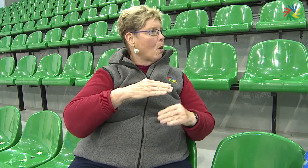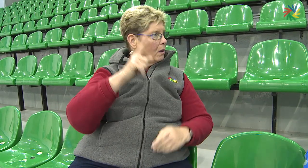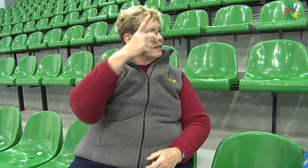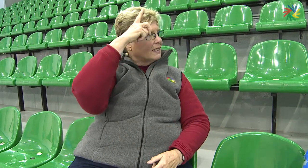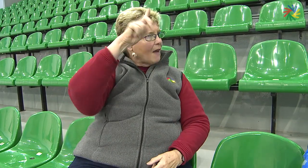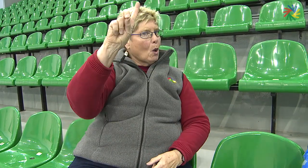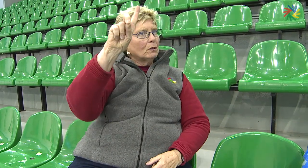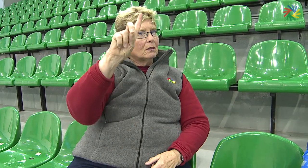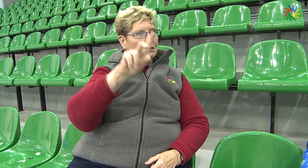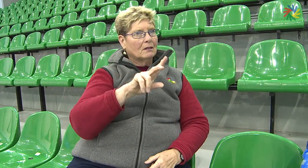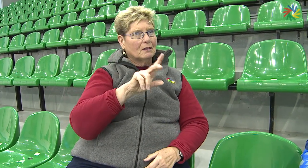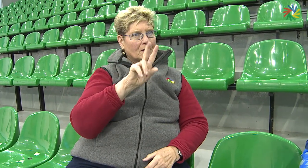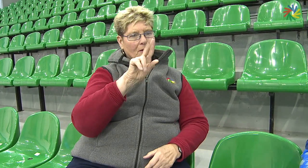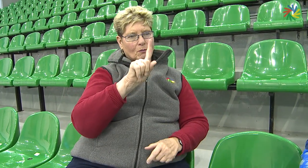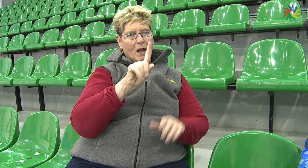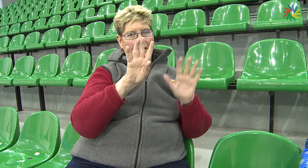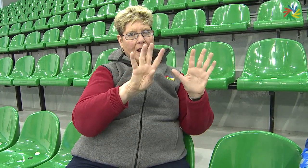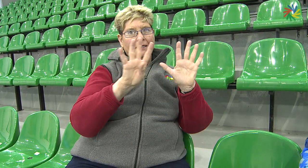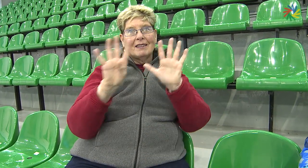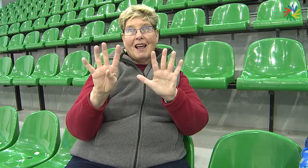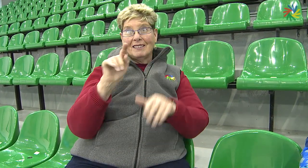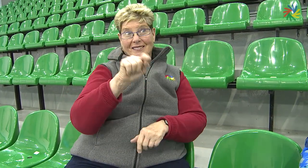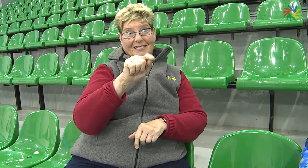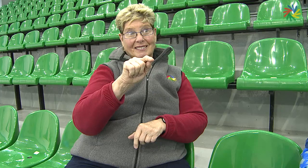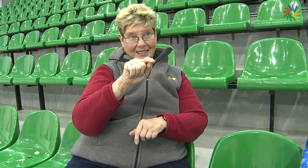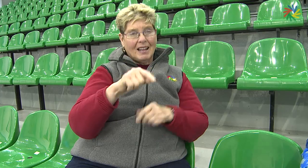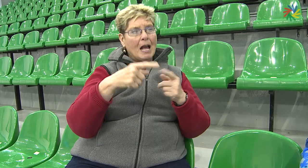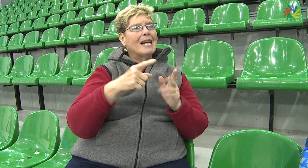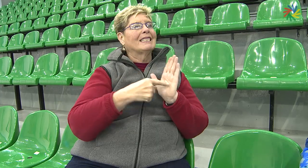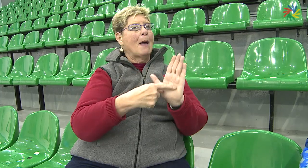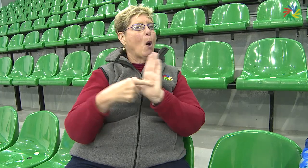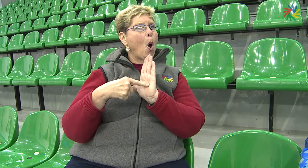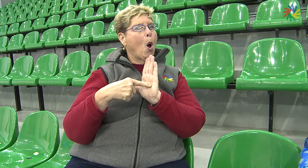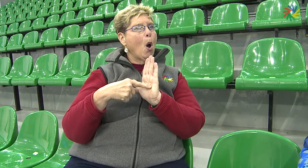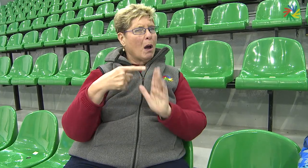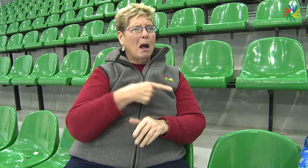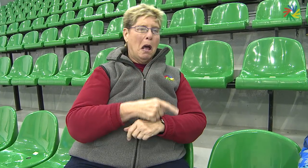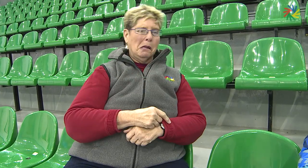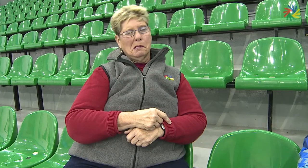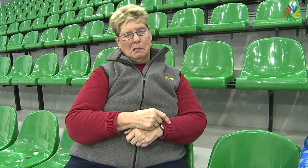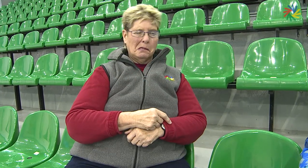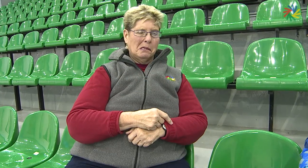a part of [the Winter Deaflympics] in Davos, [Switzerland] in 1999, as a demo competition,